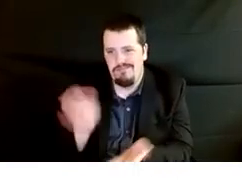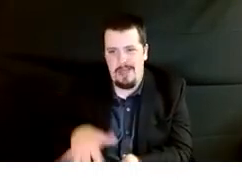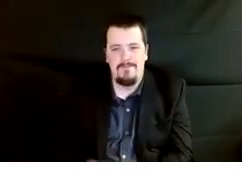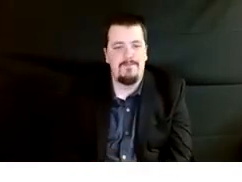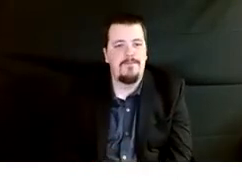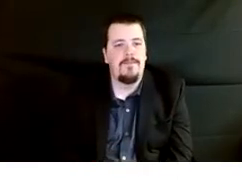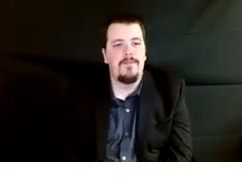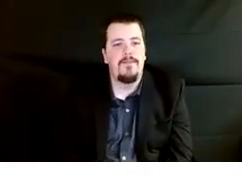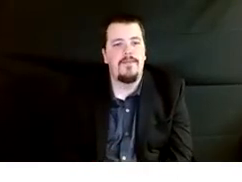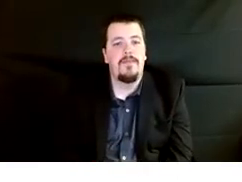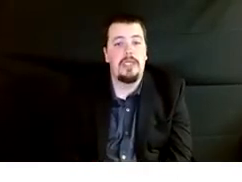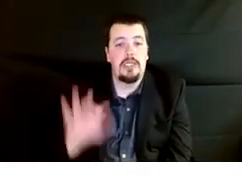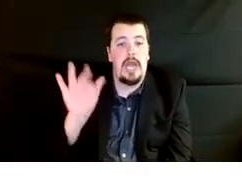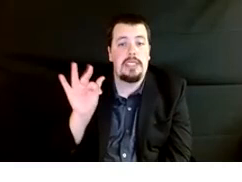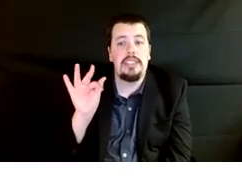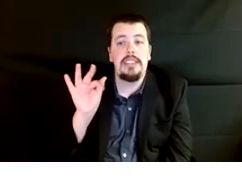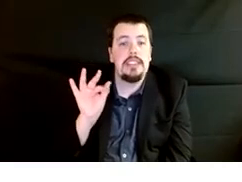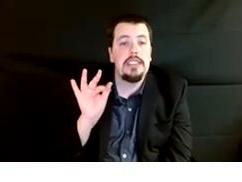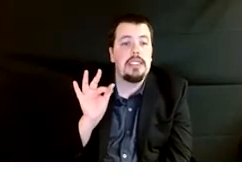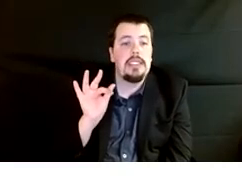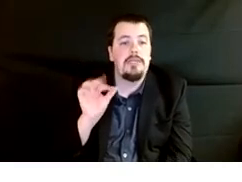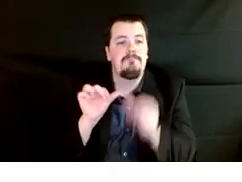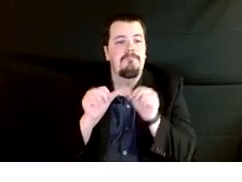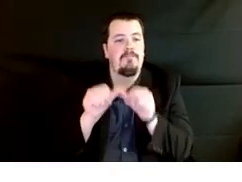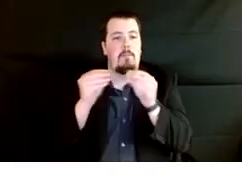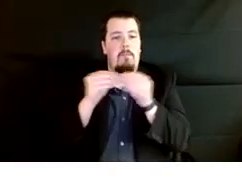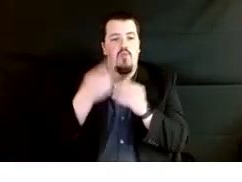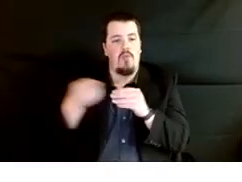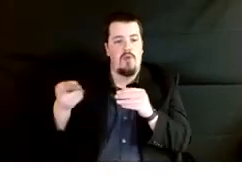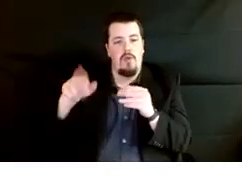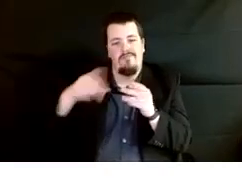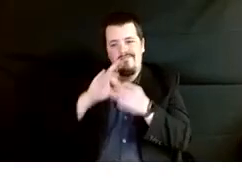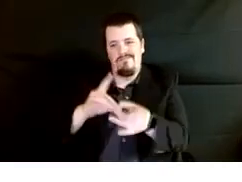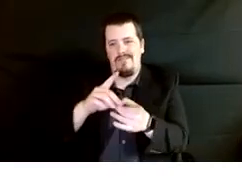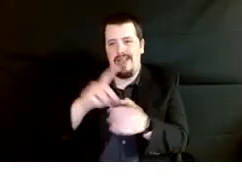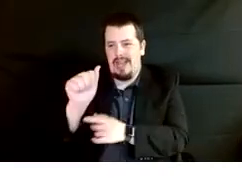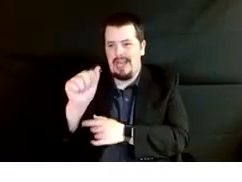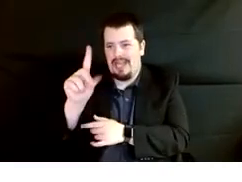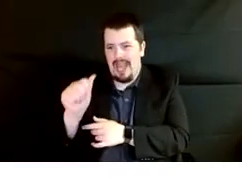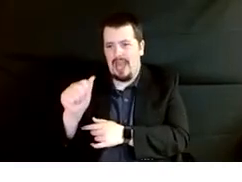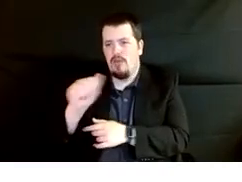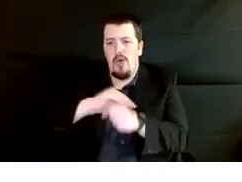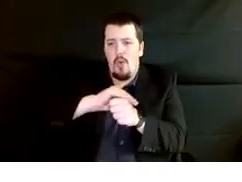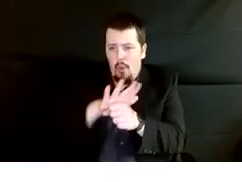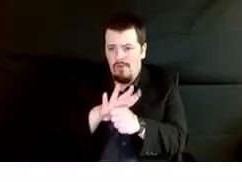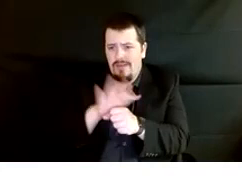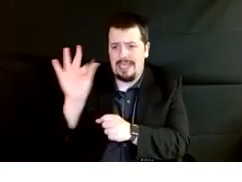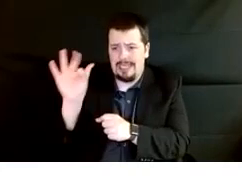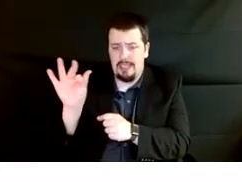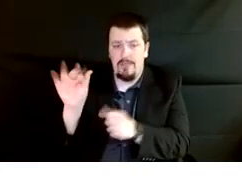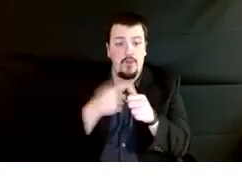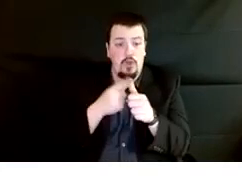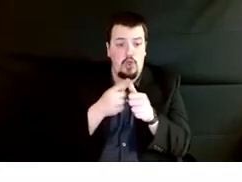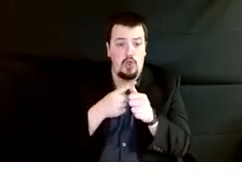slide 19 continuing resources on the ADA and COVID19 the first one is a Statement and Resource